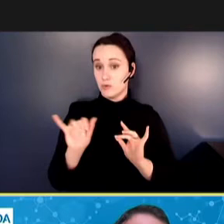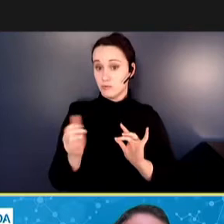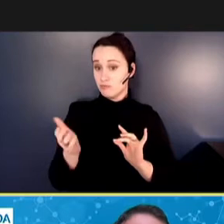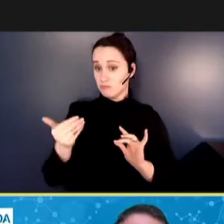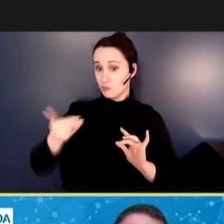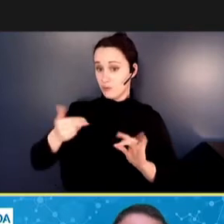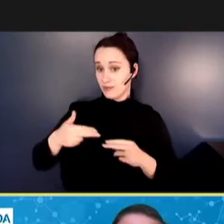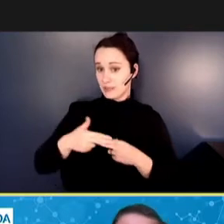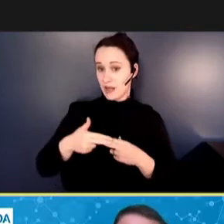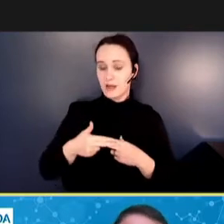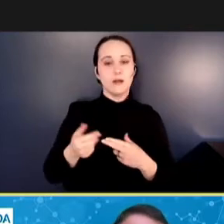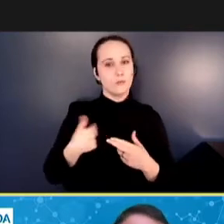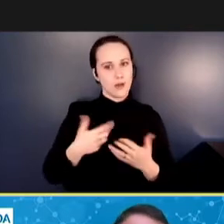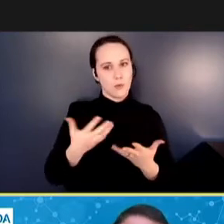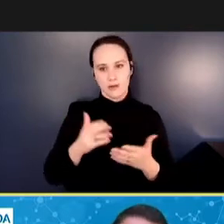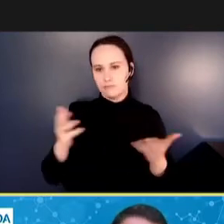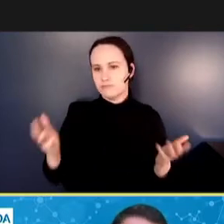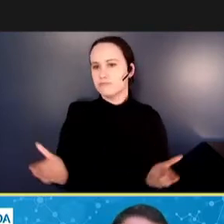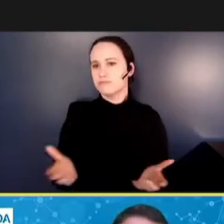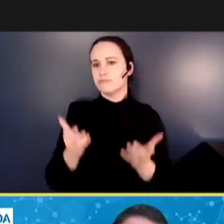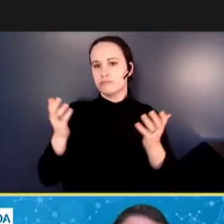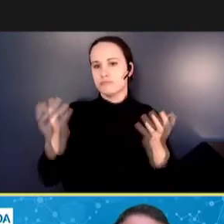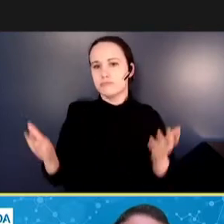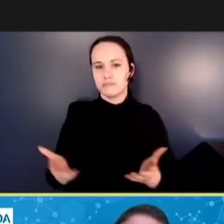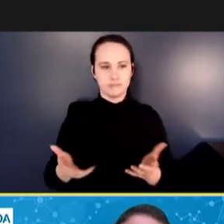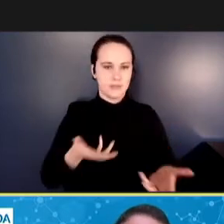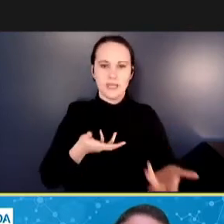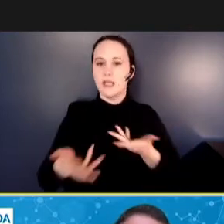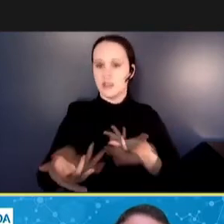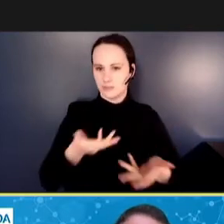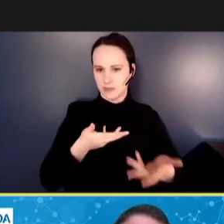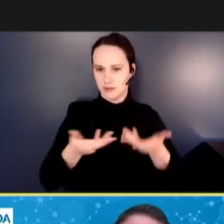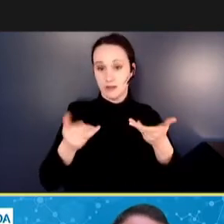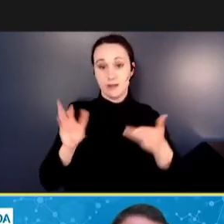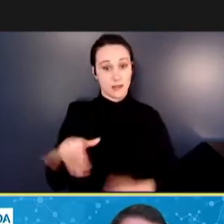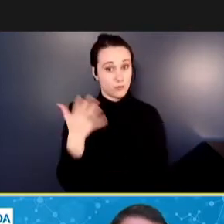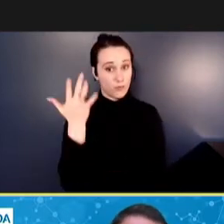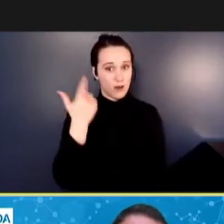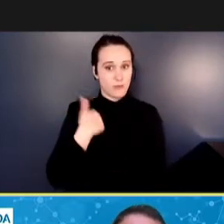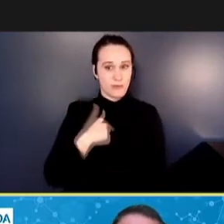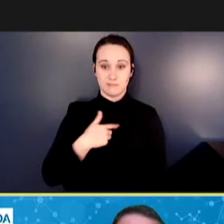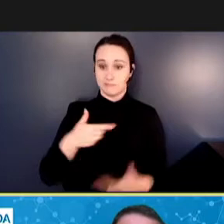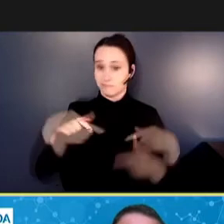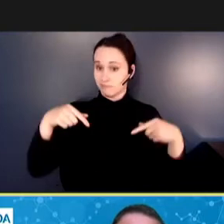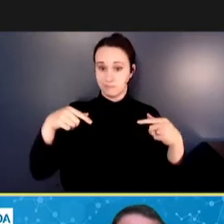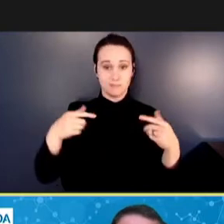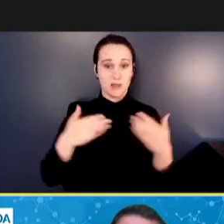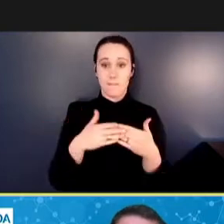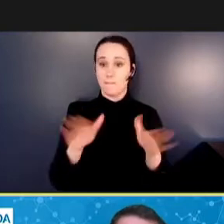we want to promote industry engagement. That is why we hold public workshops. And in fact,